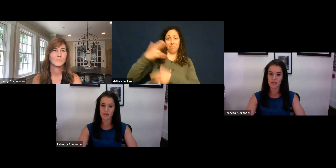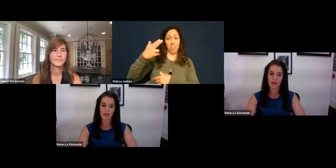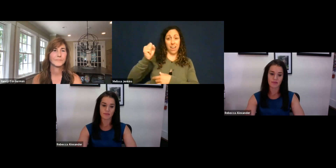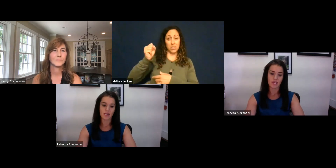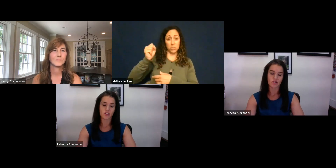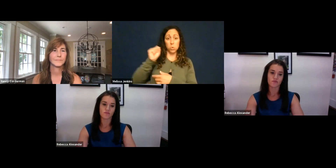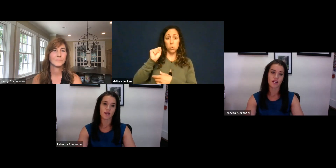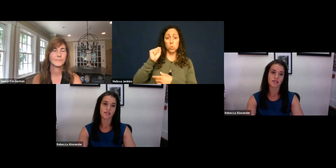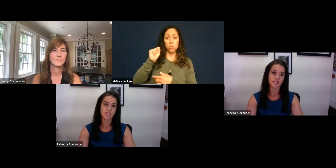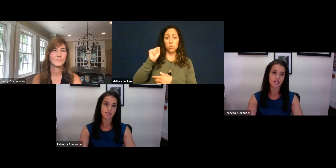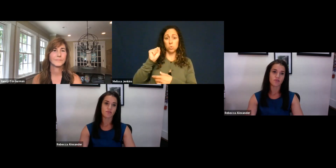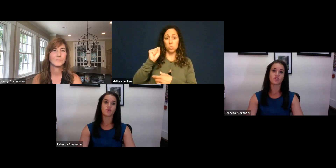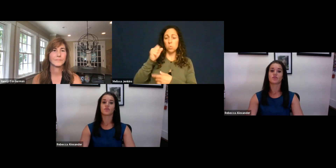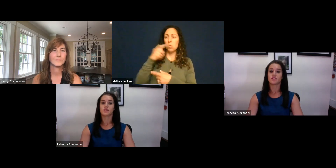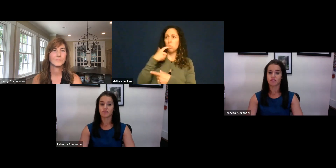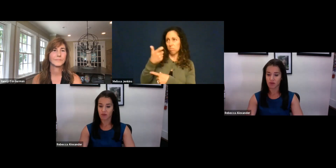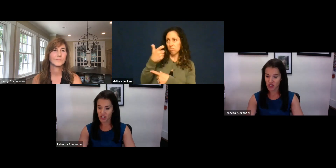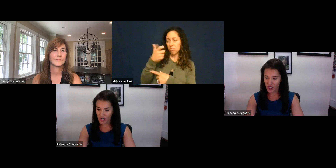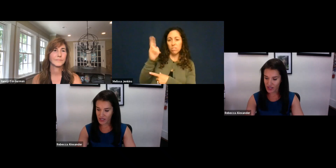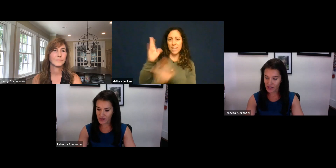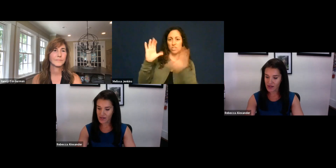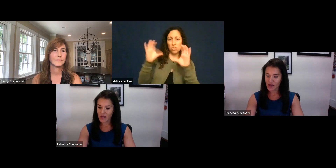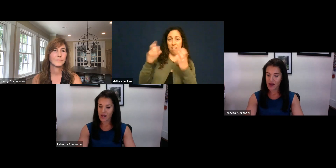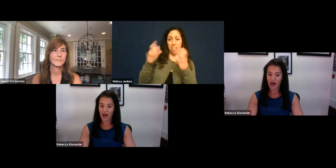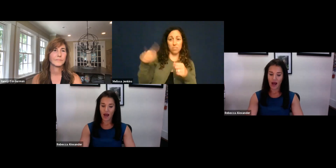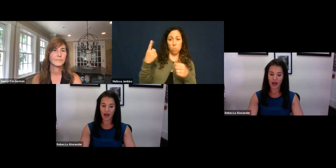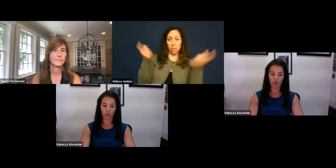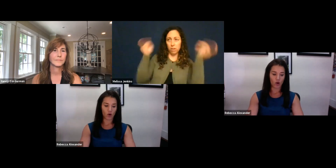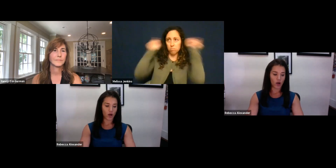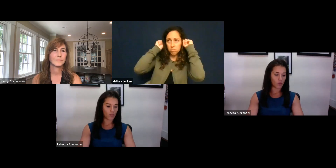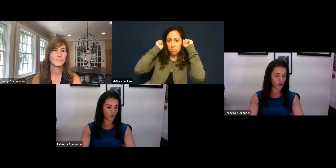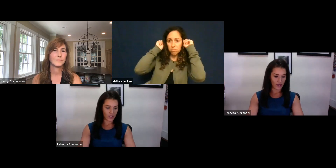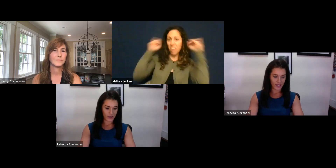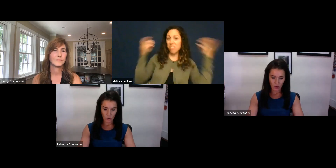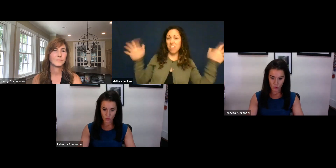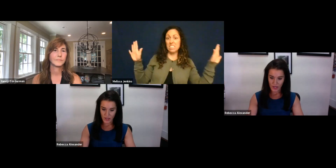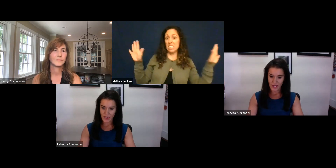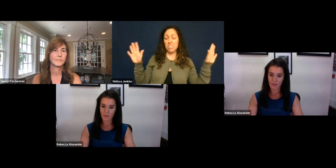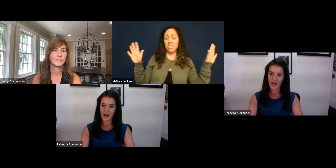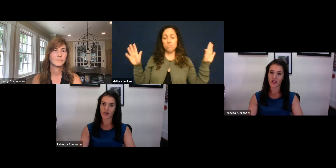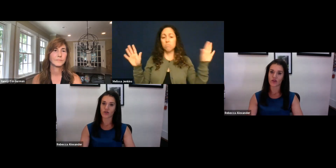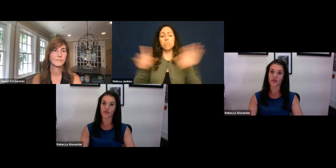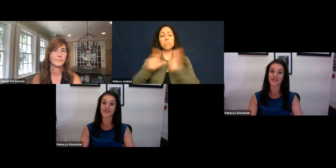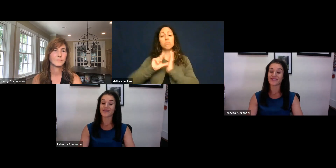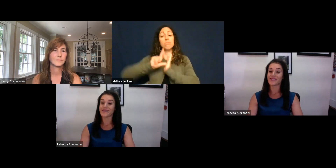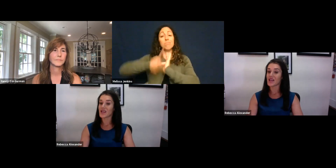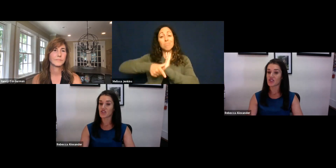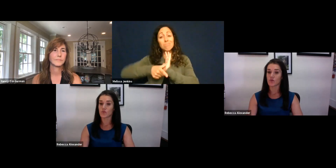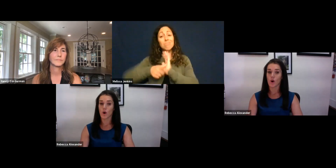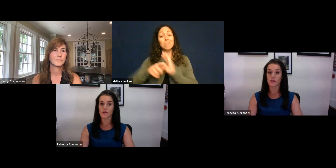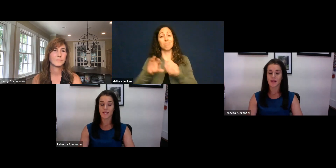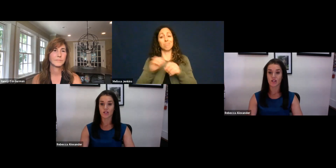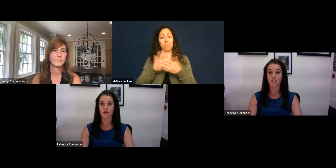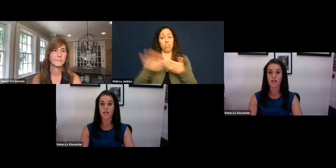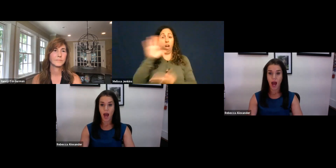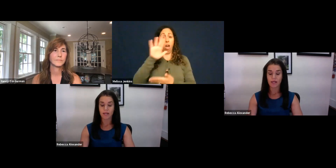But at the age of 19, at the University of Michigan, I woke up with really loud ringing in my ears. The sensation was that I could not